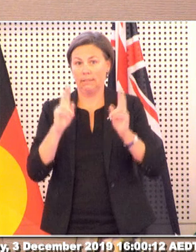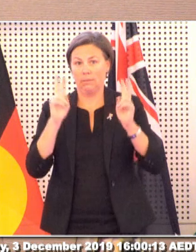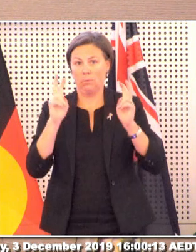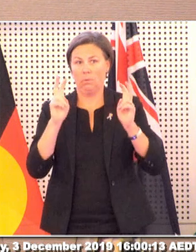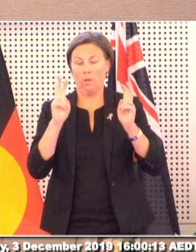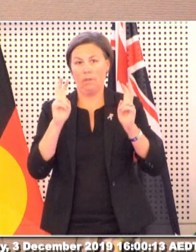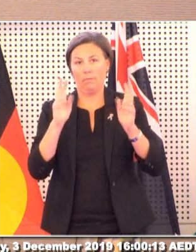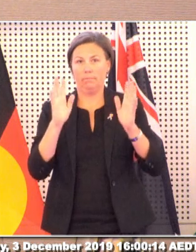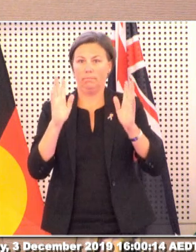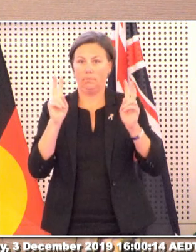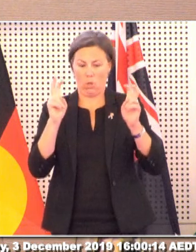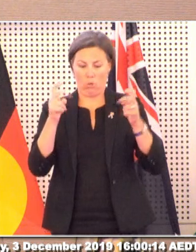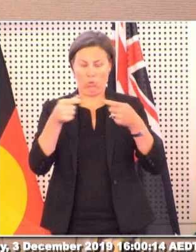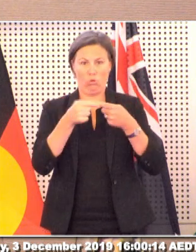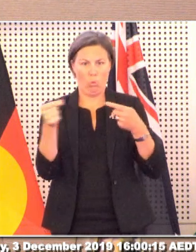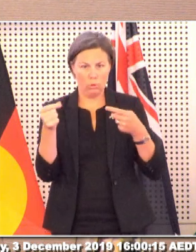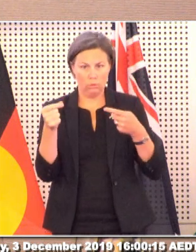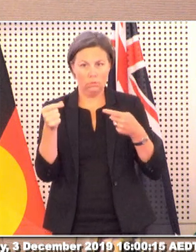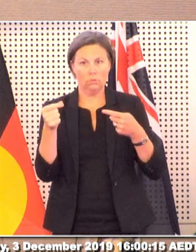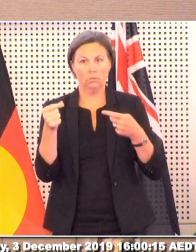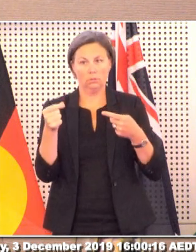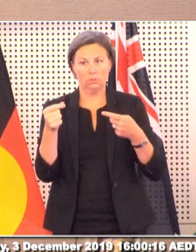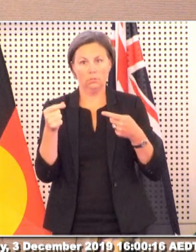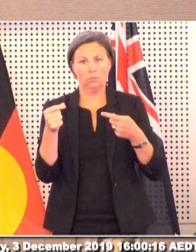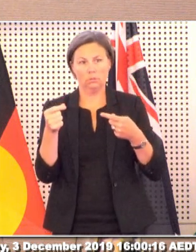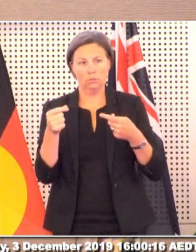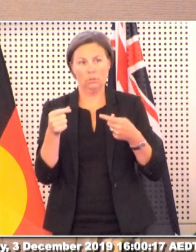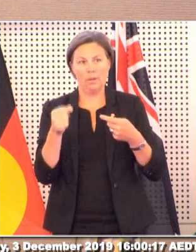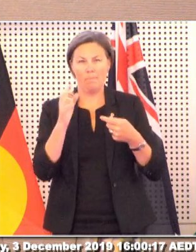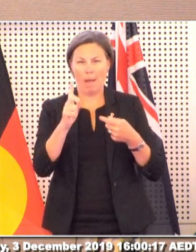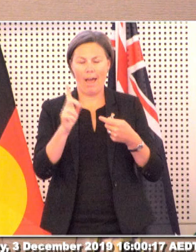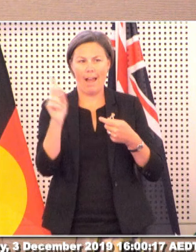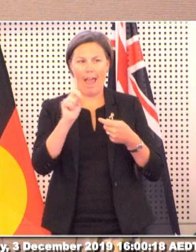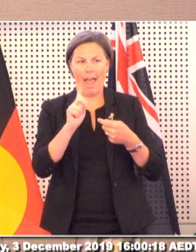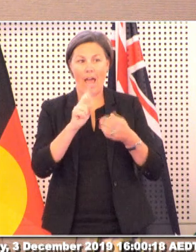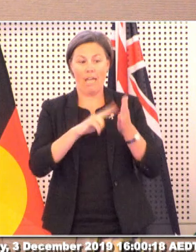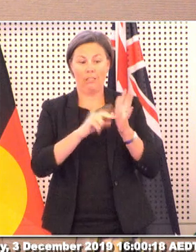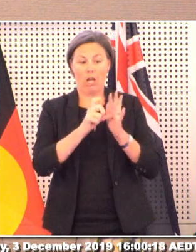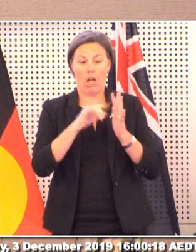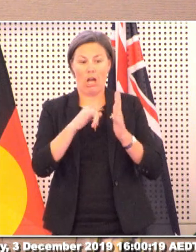amount of private enterprise and more private enterprise involvement in that, the